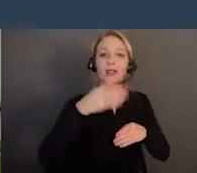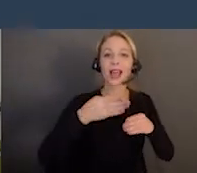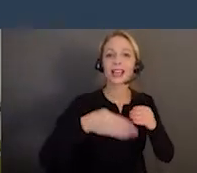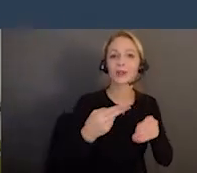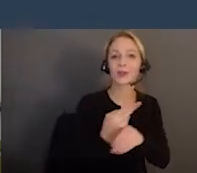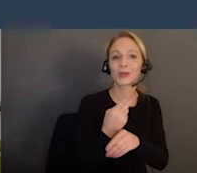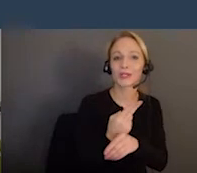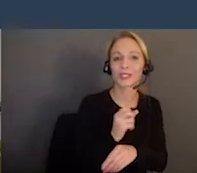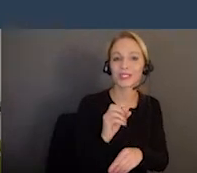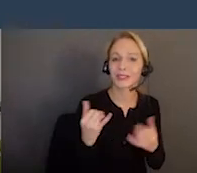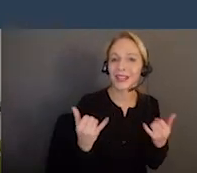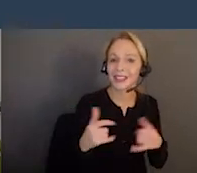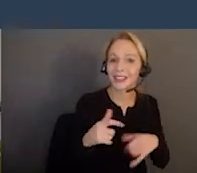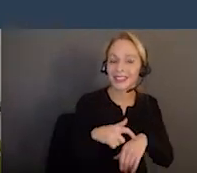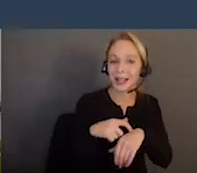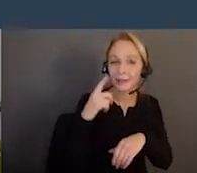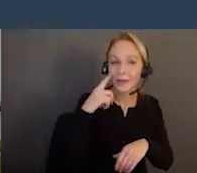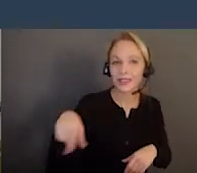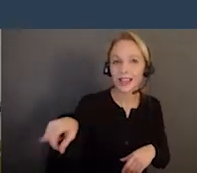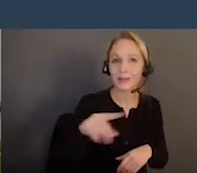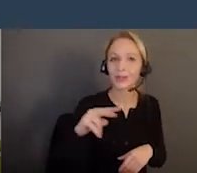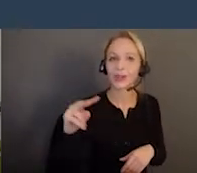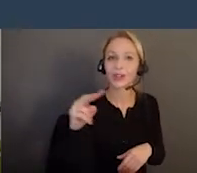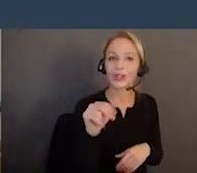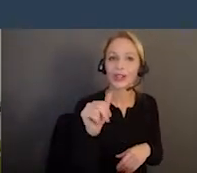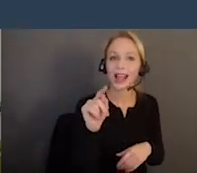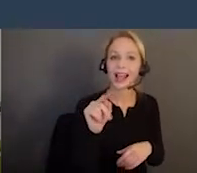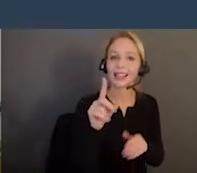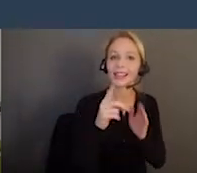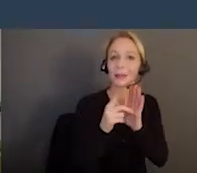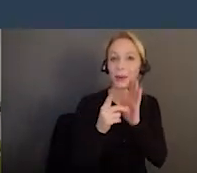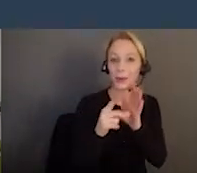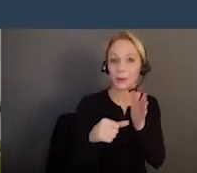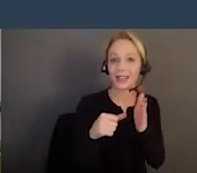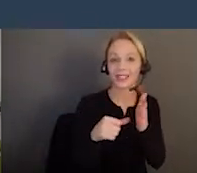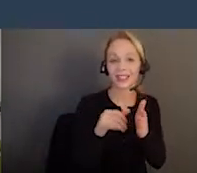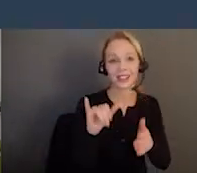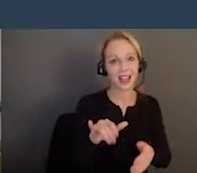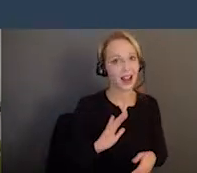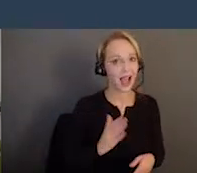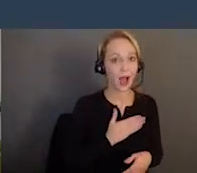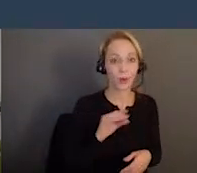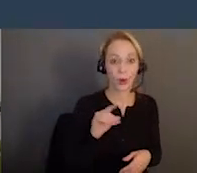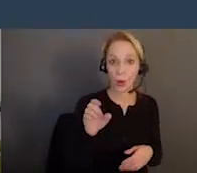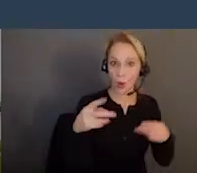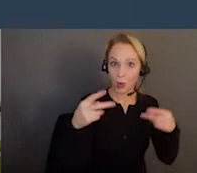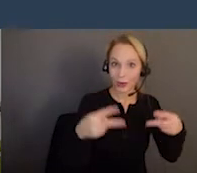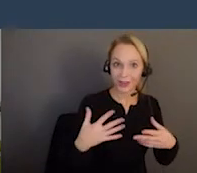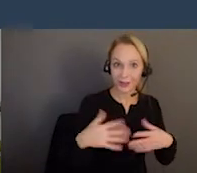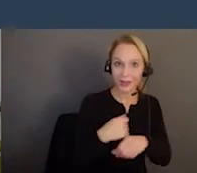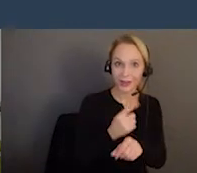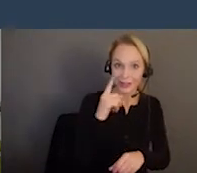IT'S TIME FOR THEM TO LOOK AT THE DEMO PAGE THAT OUR